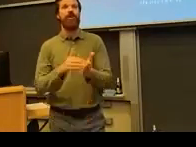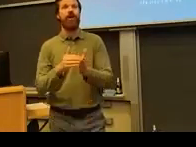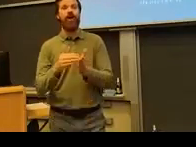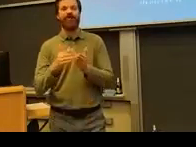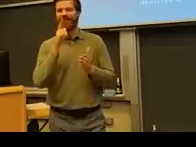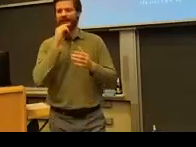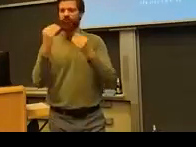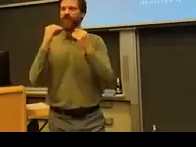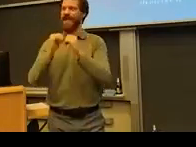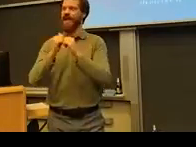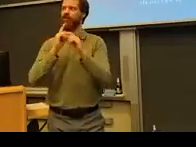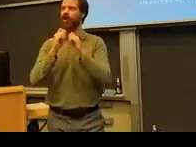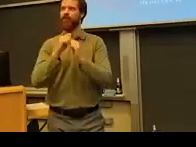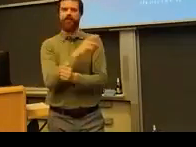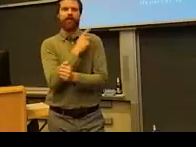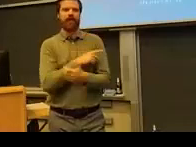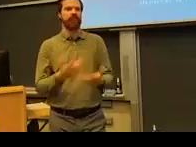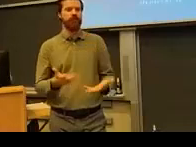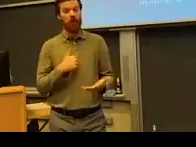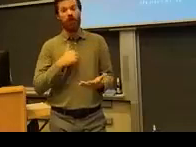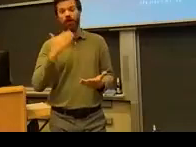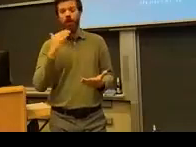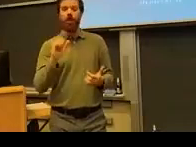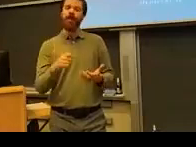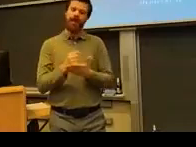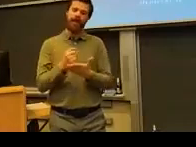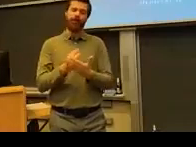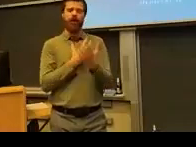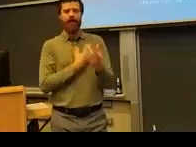population we know how to we know how to be very like therapeutic and empathetic but sometimes we